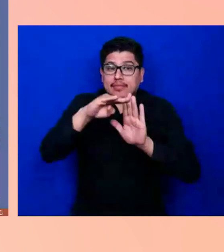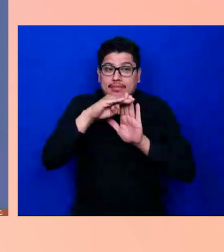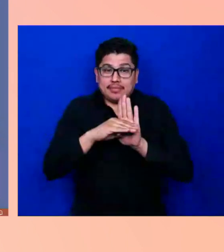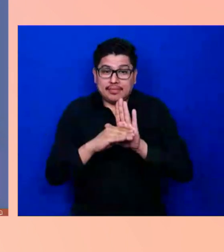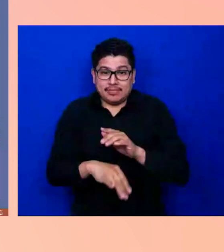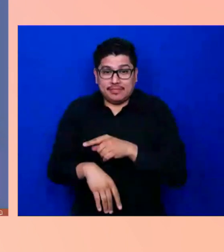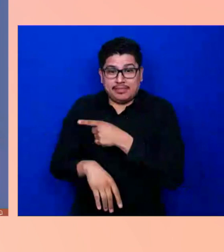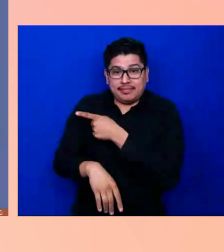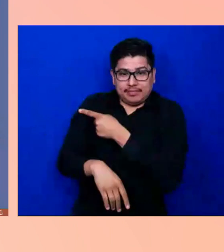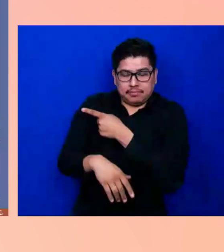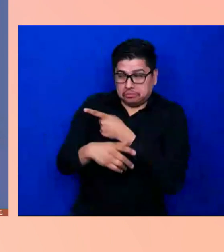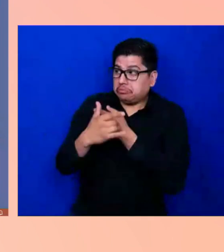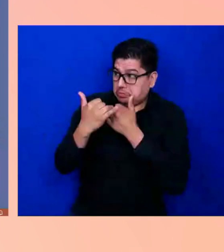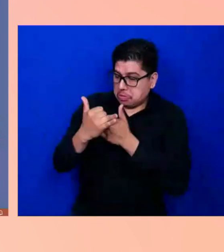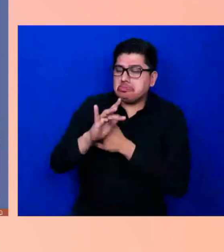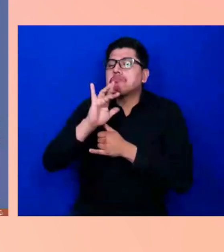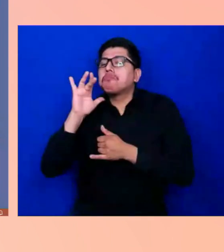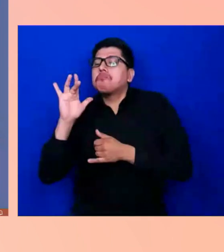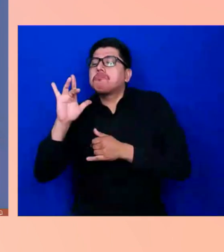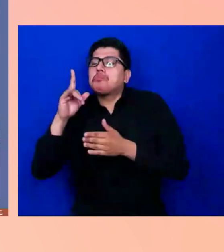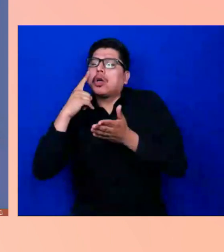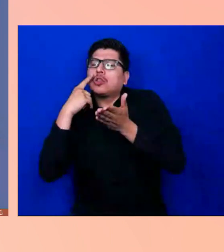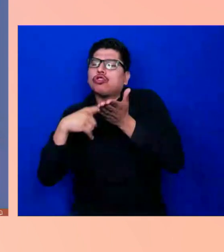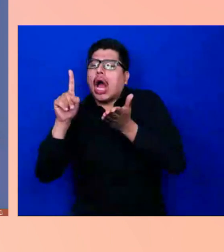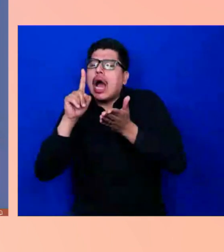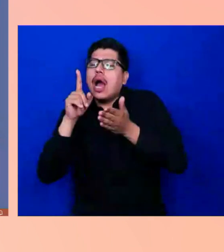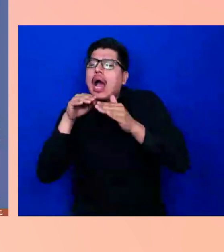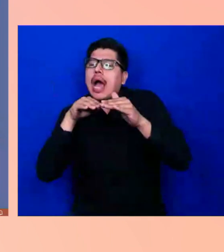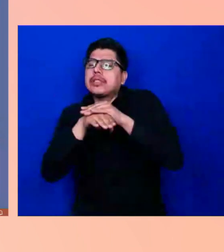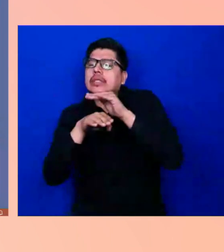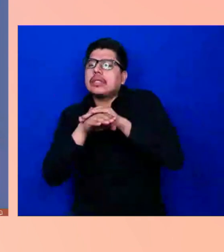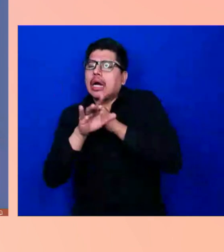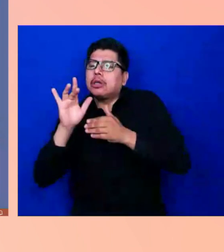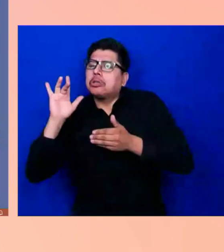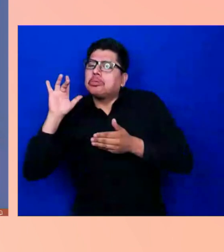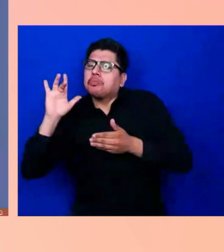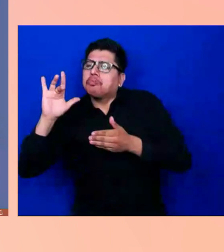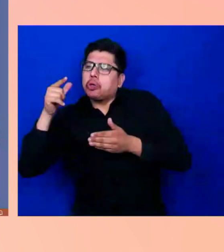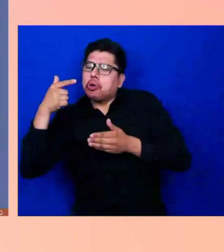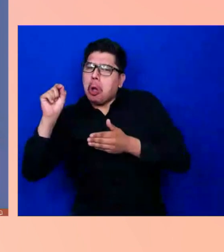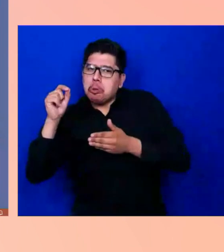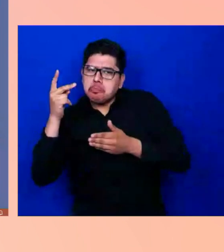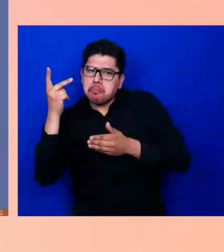again by tapping at the go button. Wait just a few minutes and you can